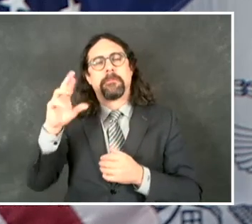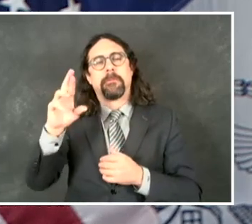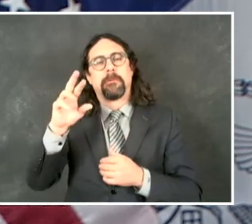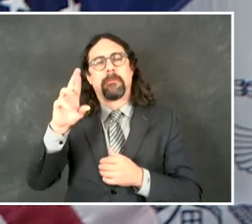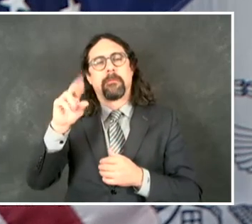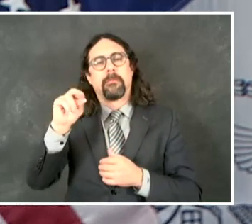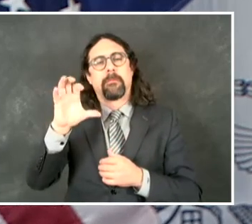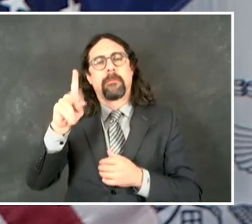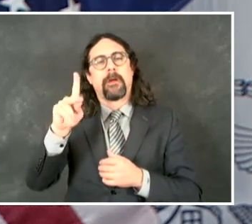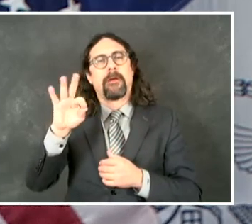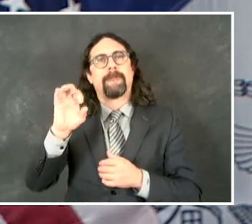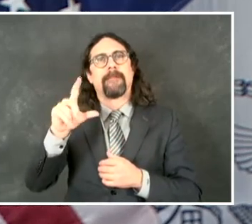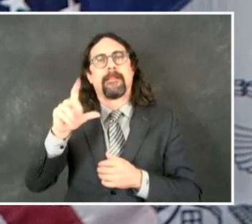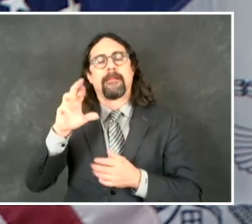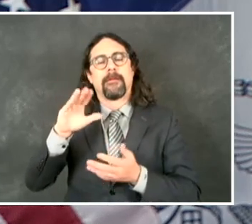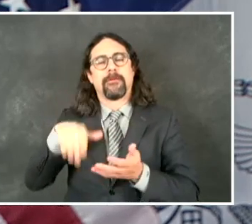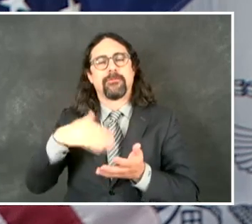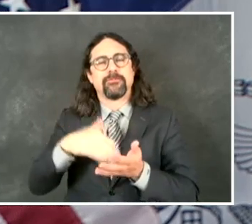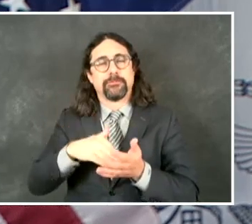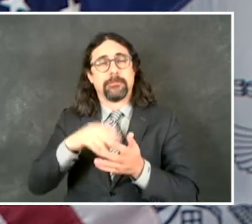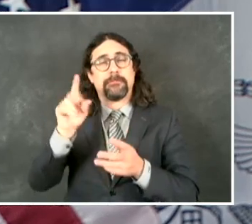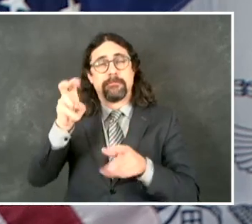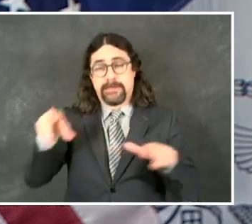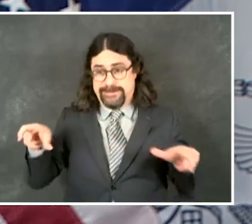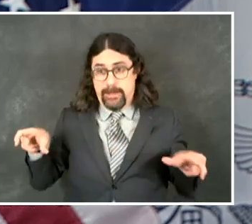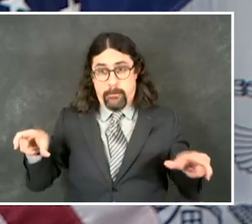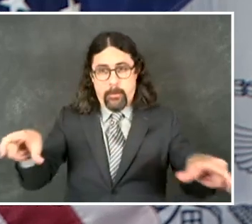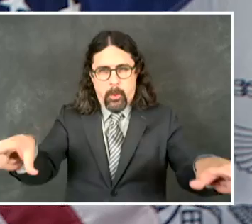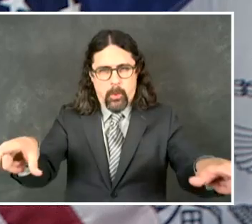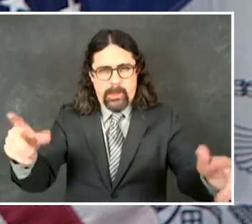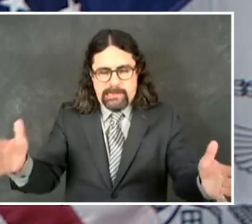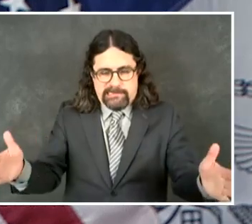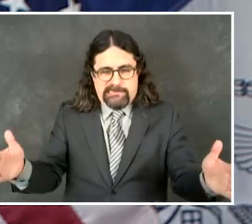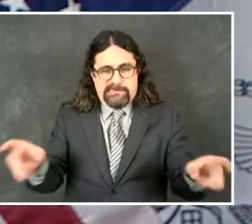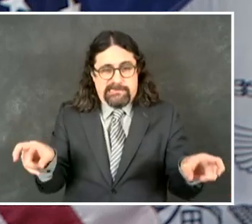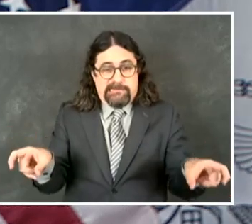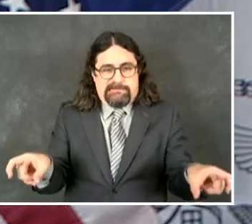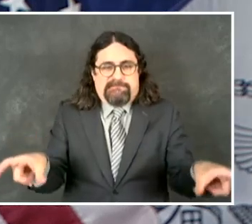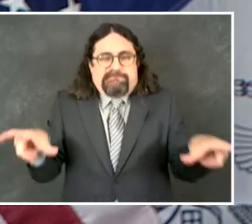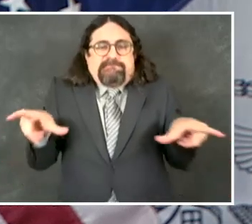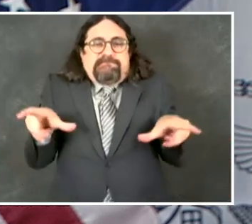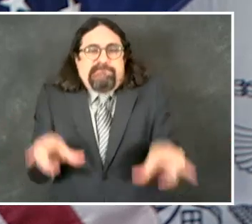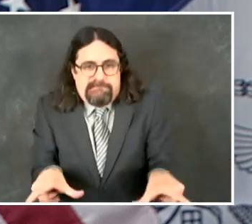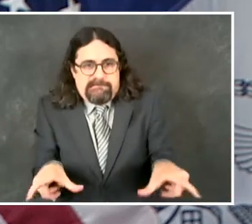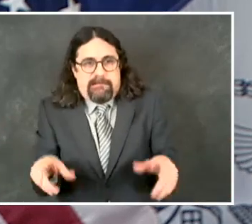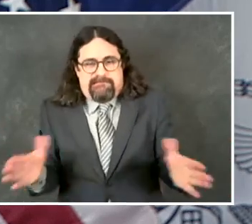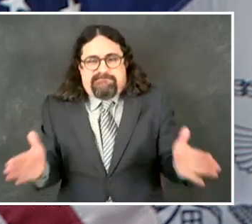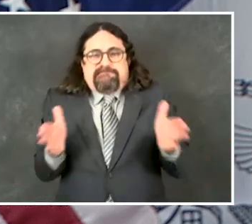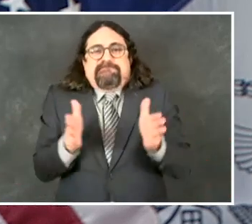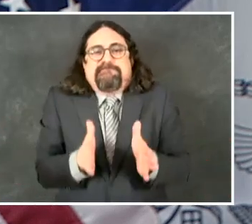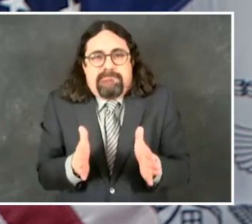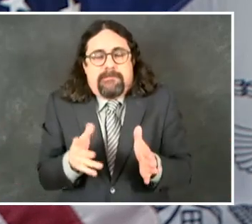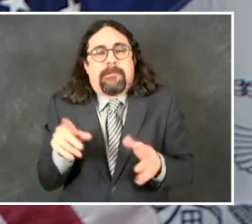BARRICADE.